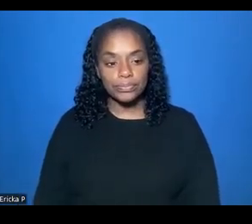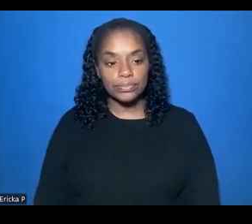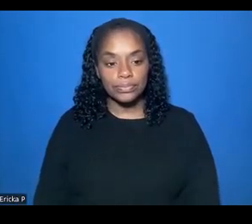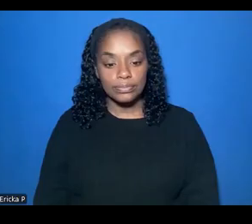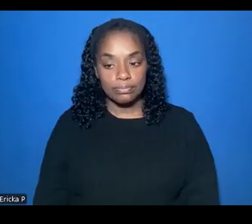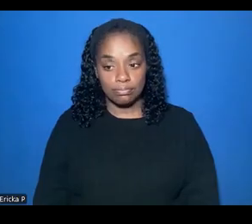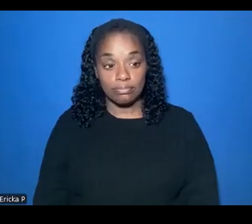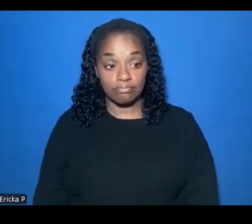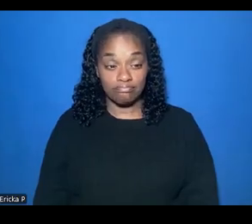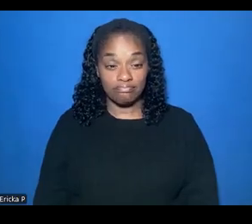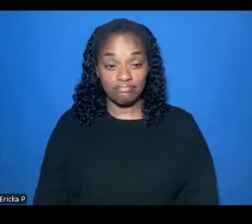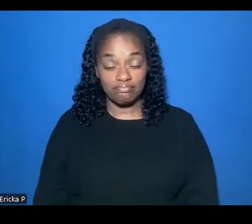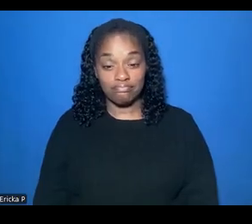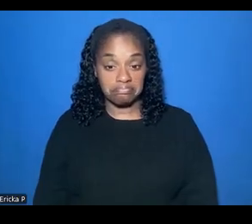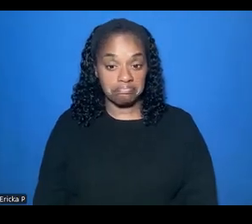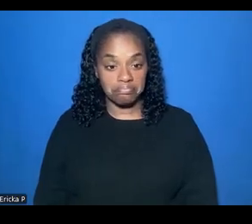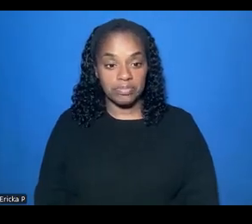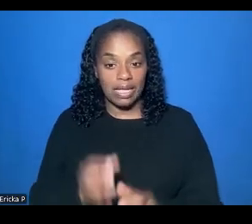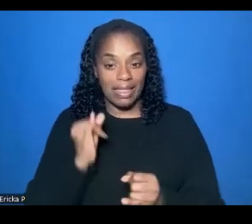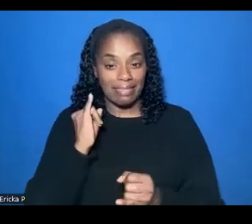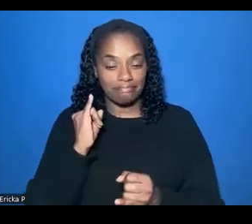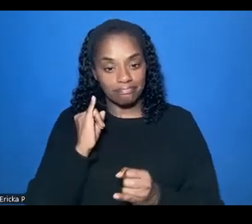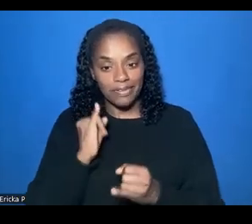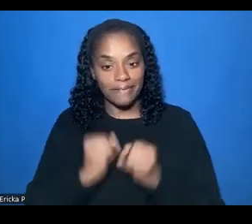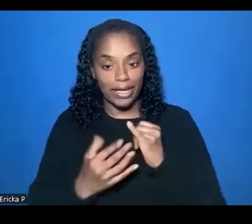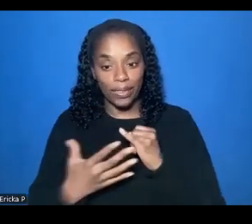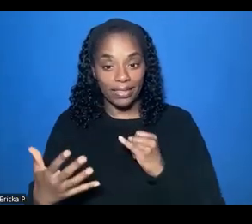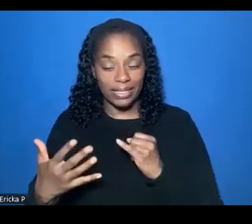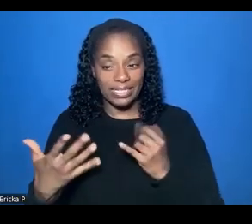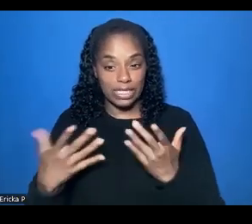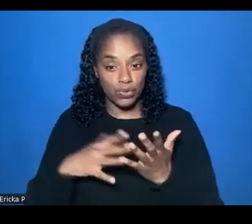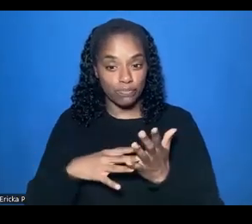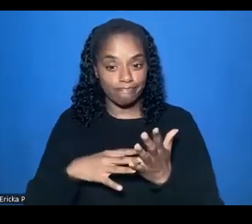So here's the final takeaways. Document everything.